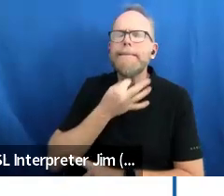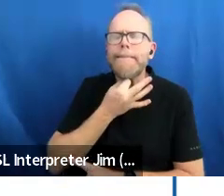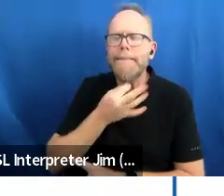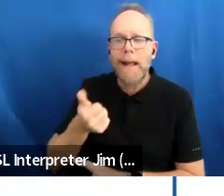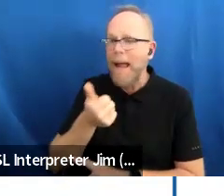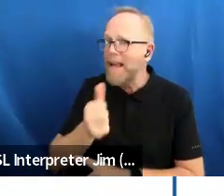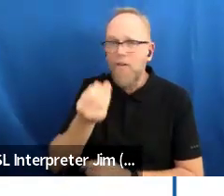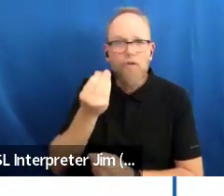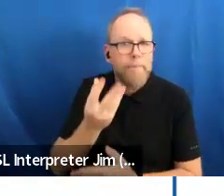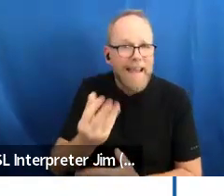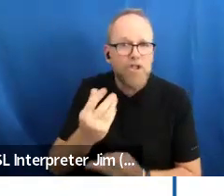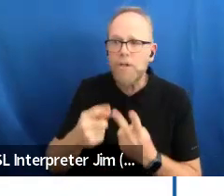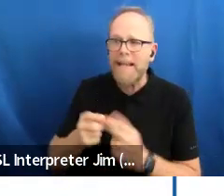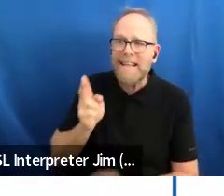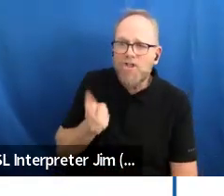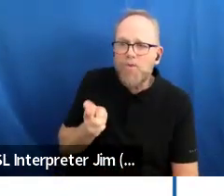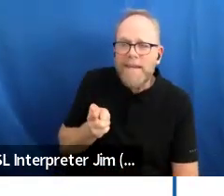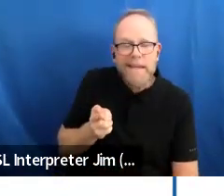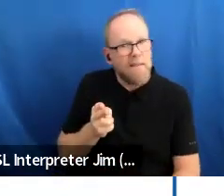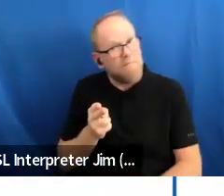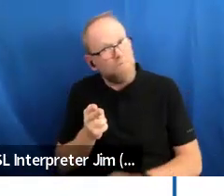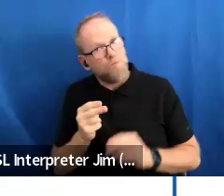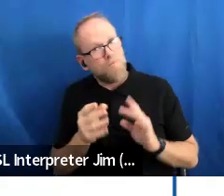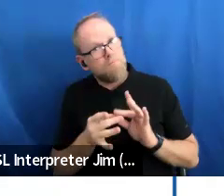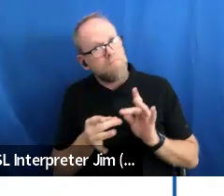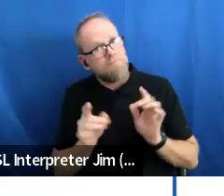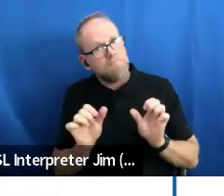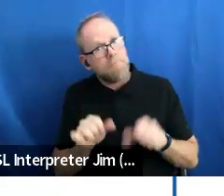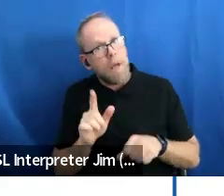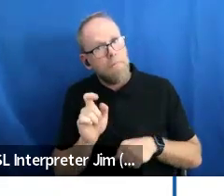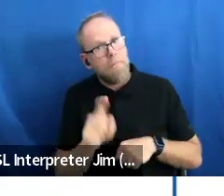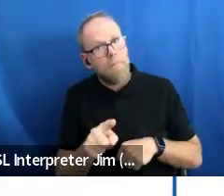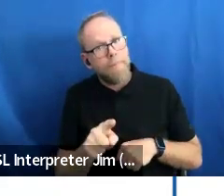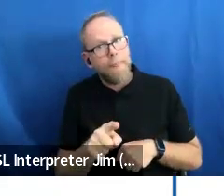or history that you can speak on there. JAN GARRETT: Well, there definitely is history.